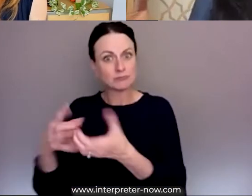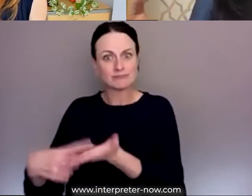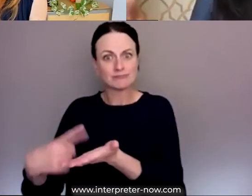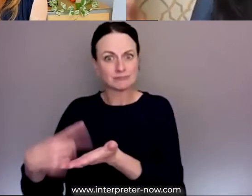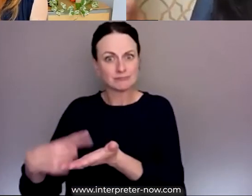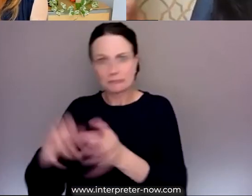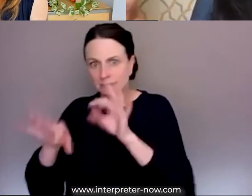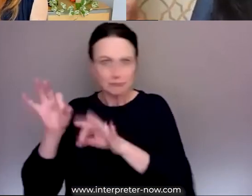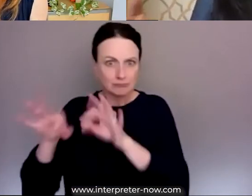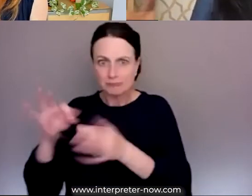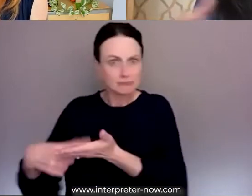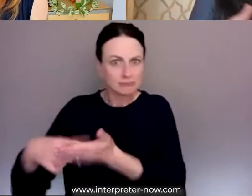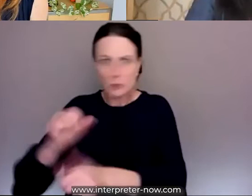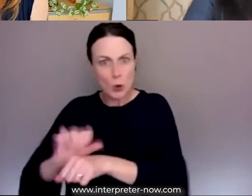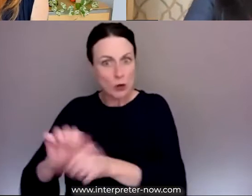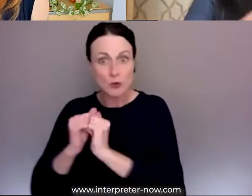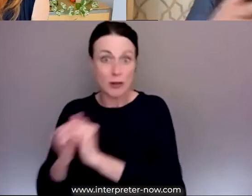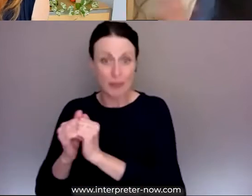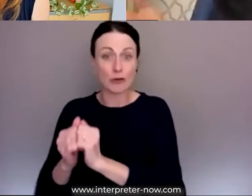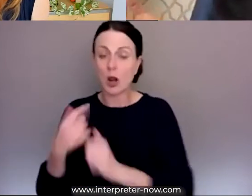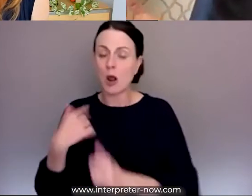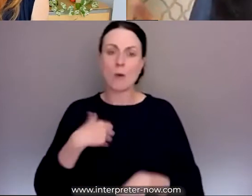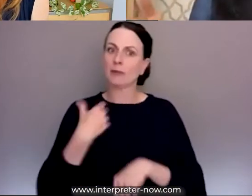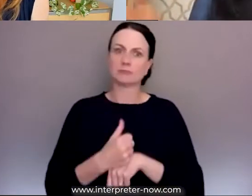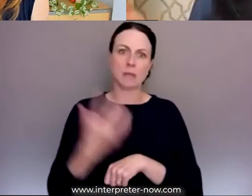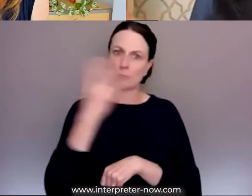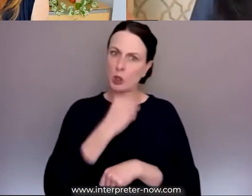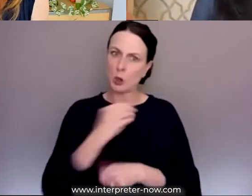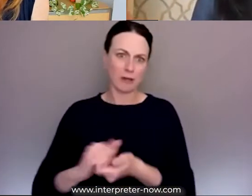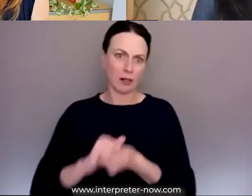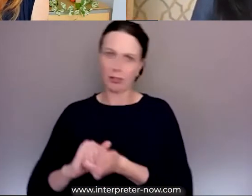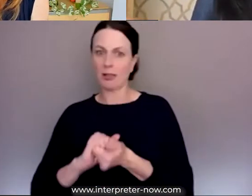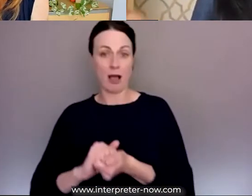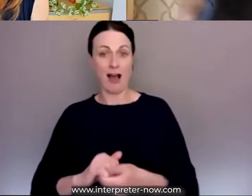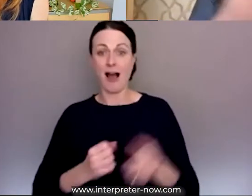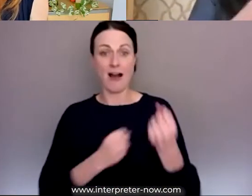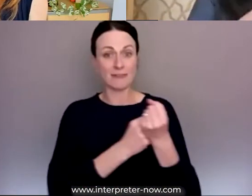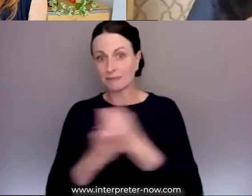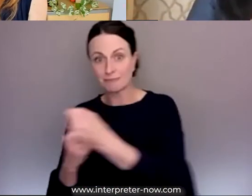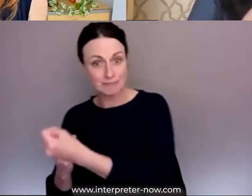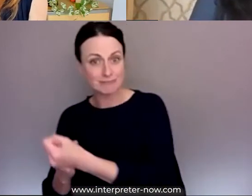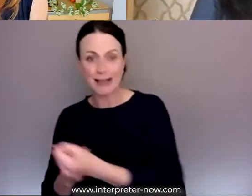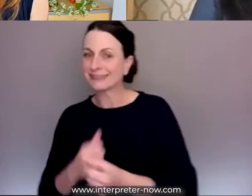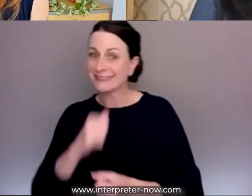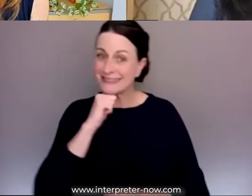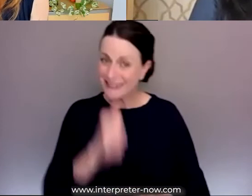We put together these beautiful coalitions of unlikely allies who are willing to work together to get stuff done.